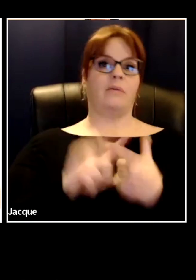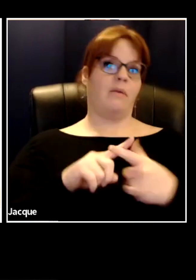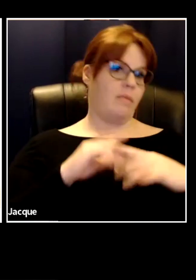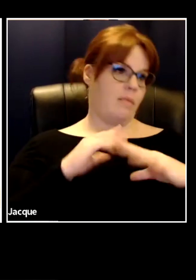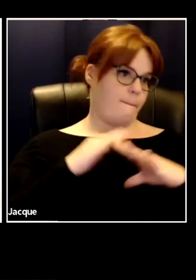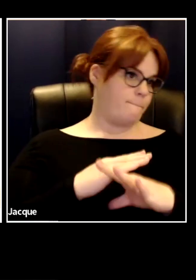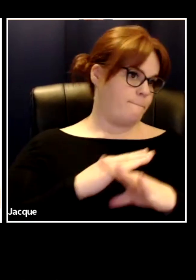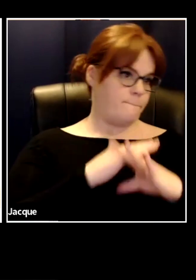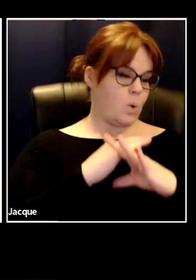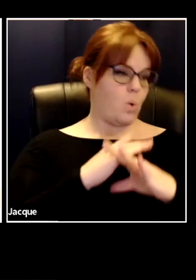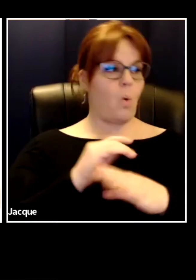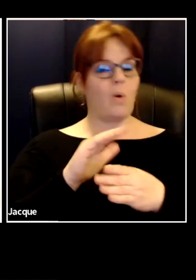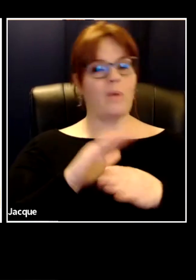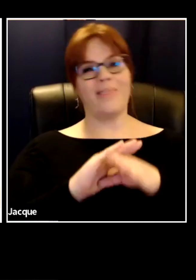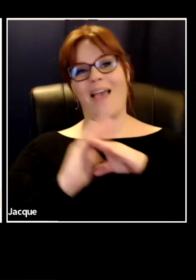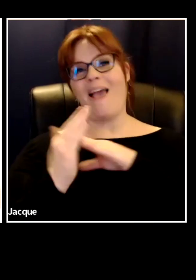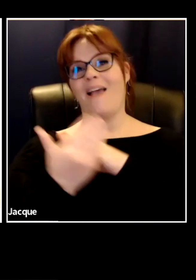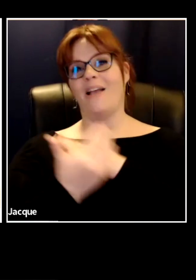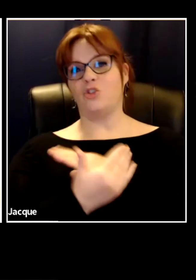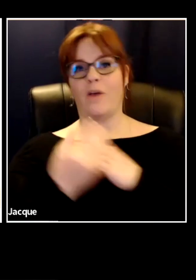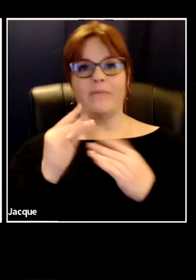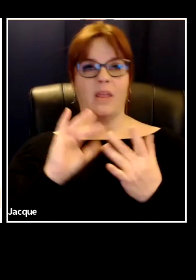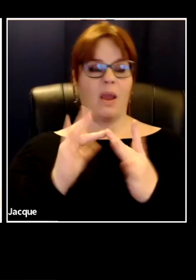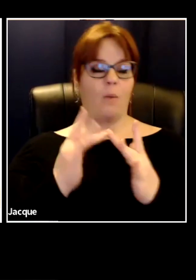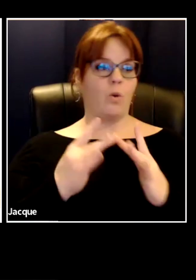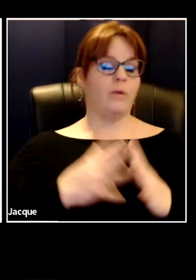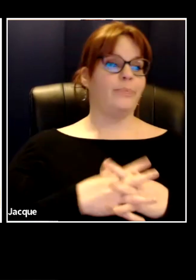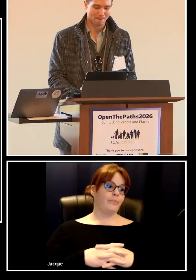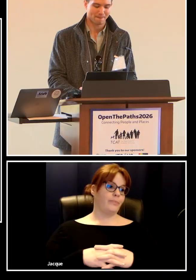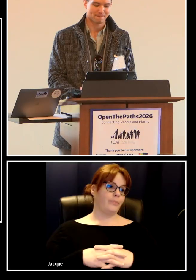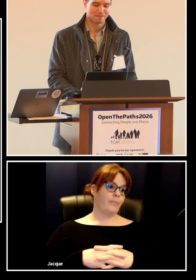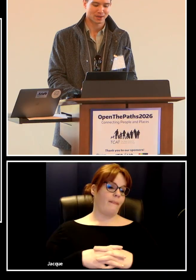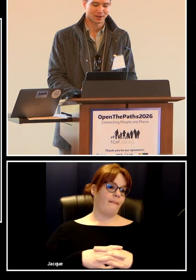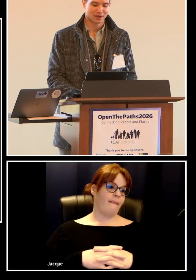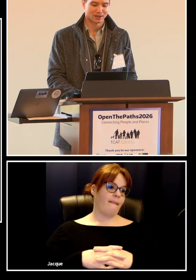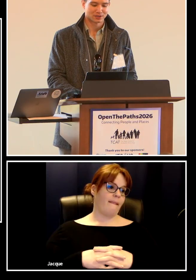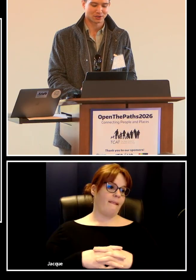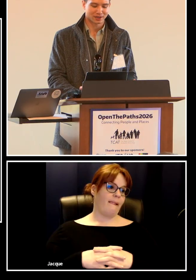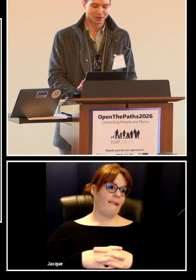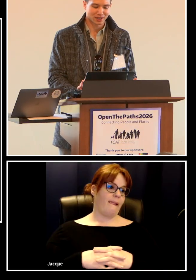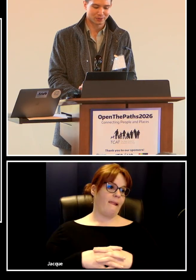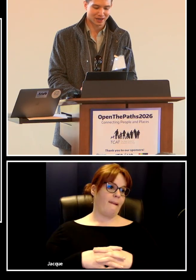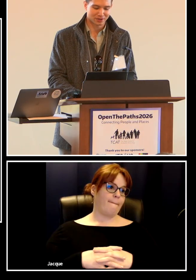or the edge of the network that's available. Appreciate it. Thanks. So here here we have